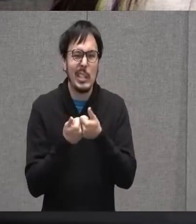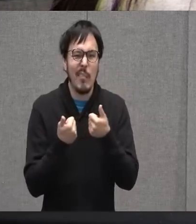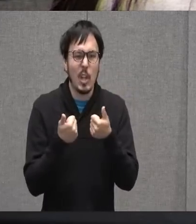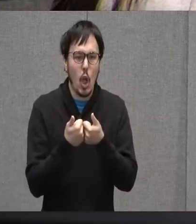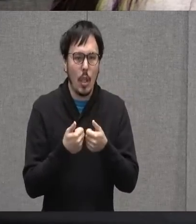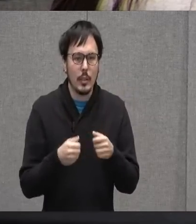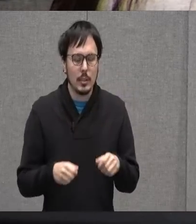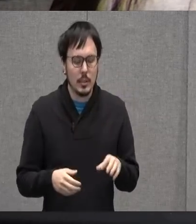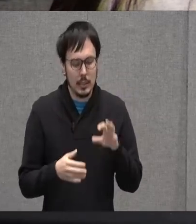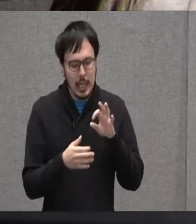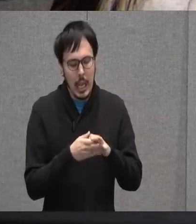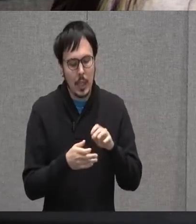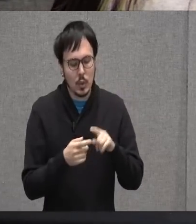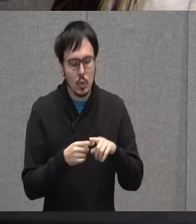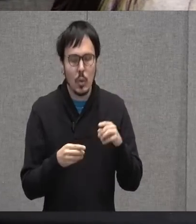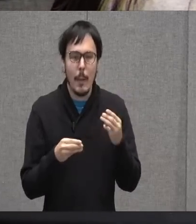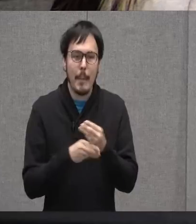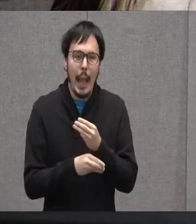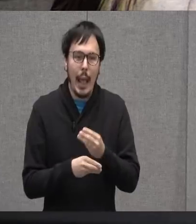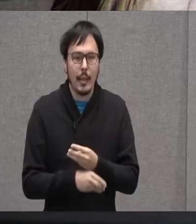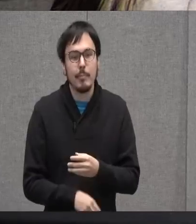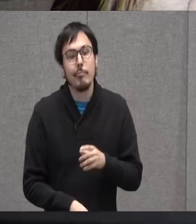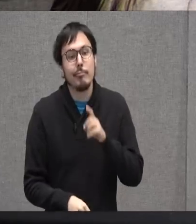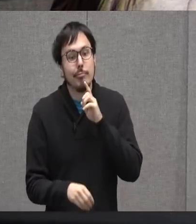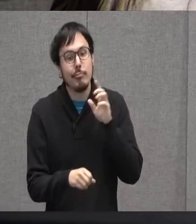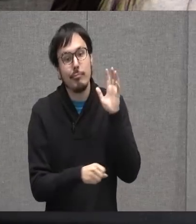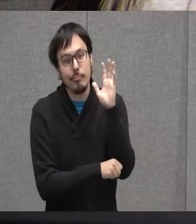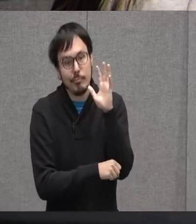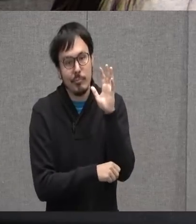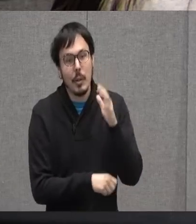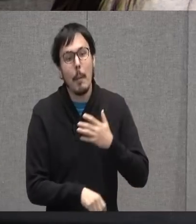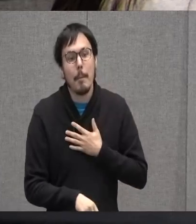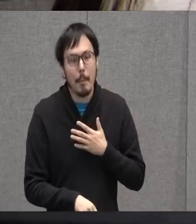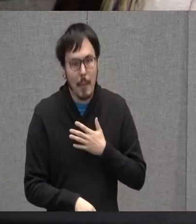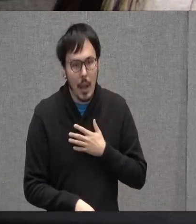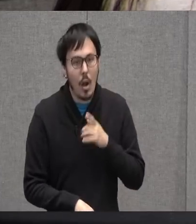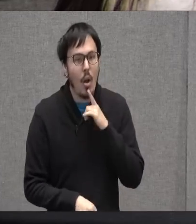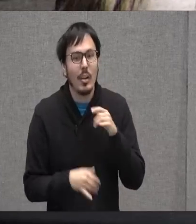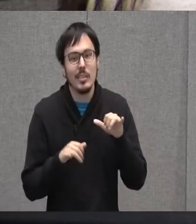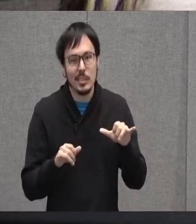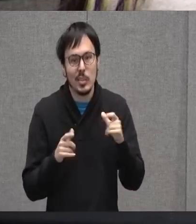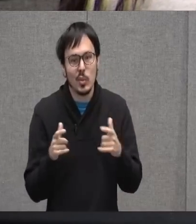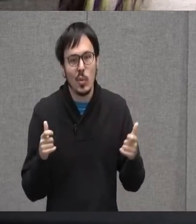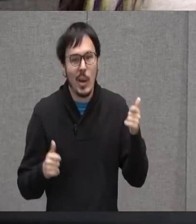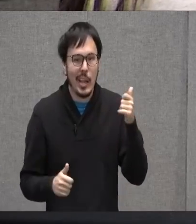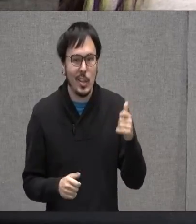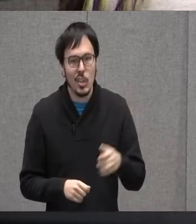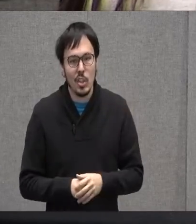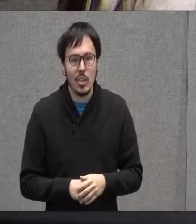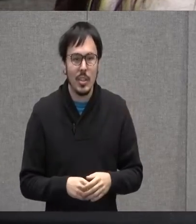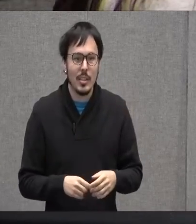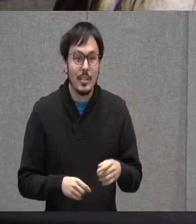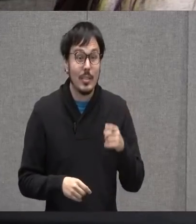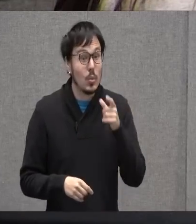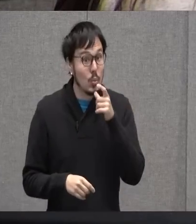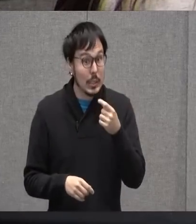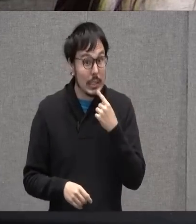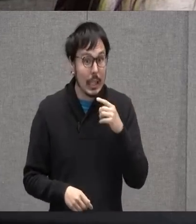"I can assure you, mine are still greater." That's a quote from Albert Einstein.